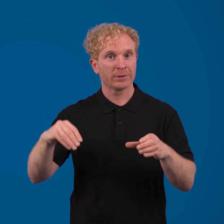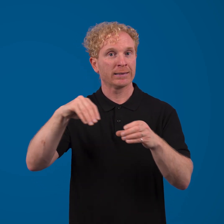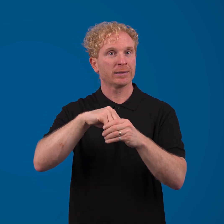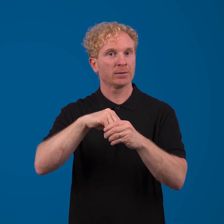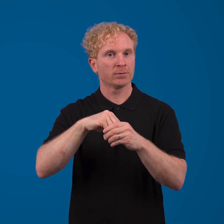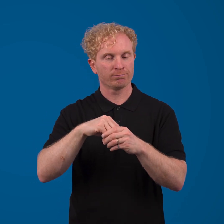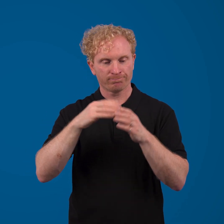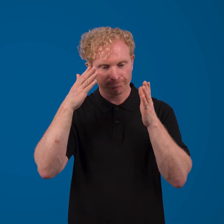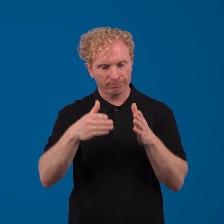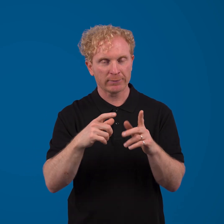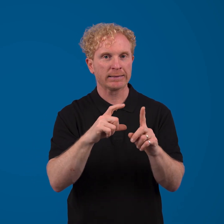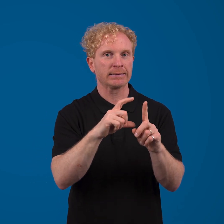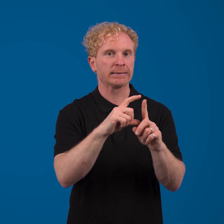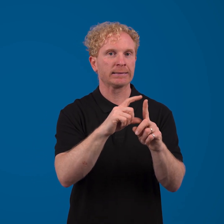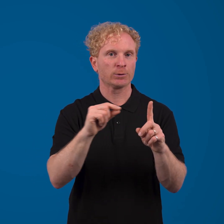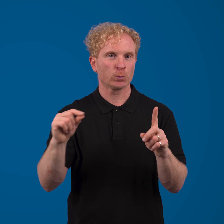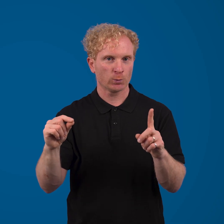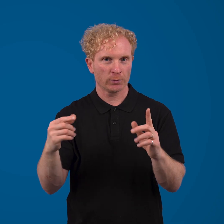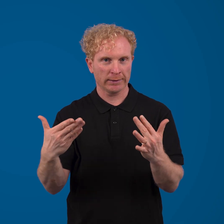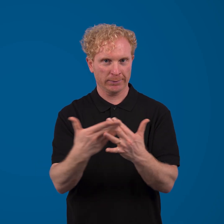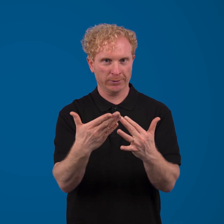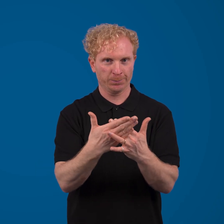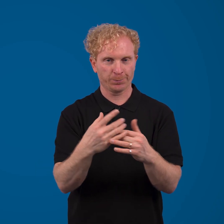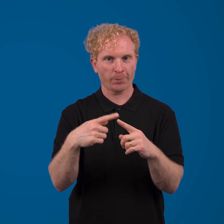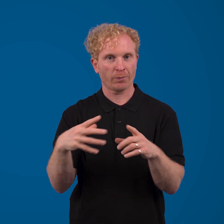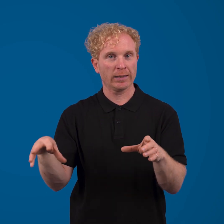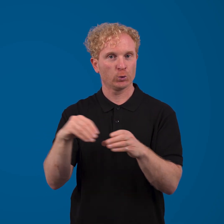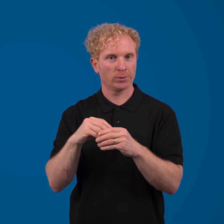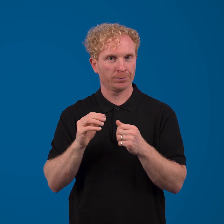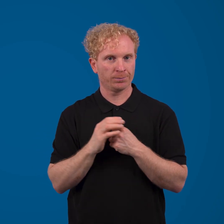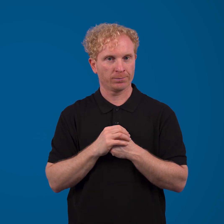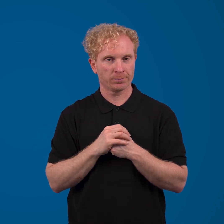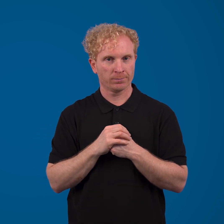including addressing digital accessibility and inclusion.